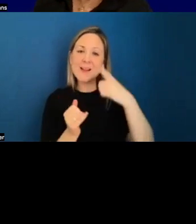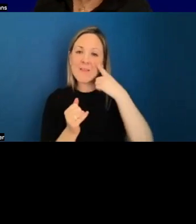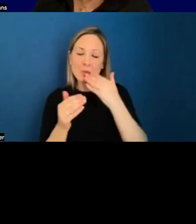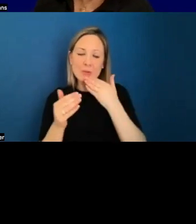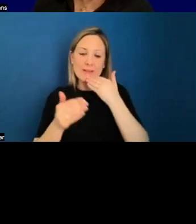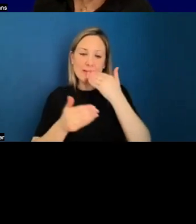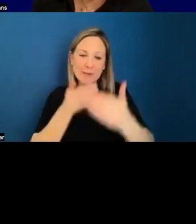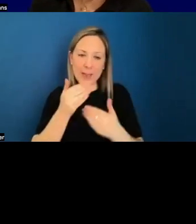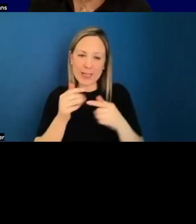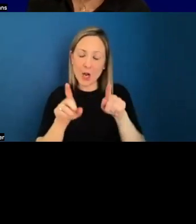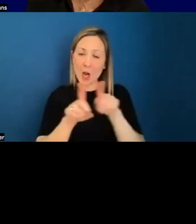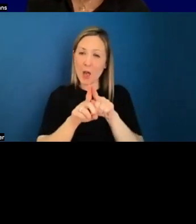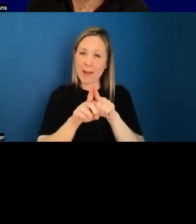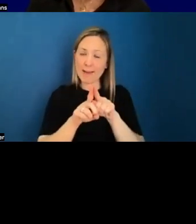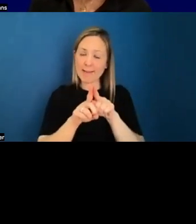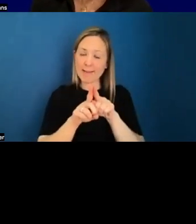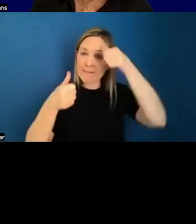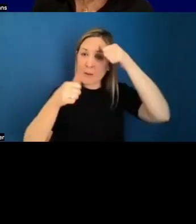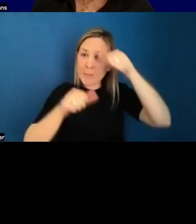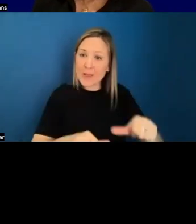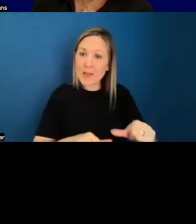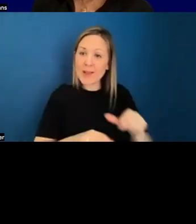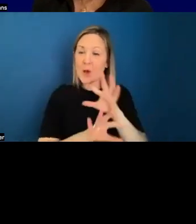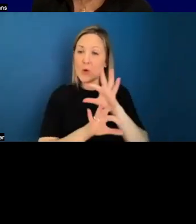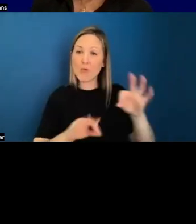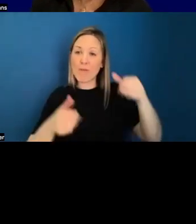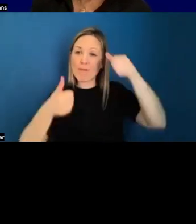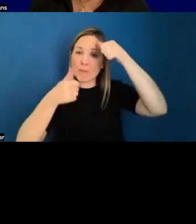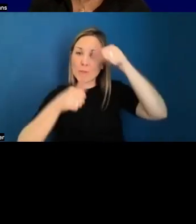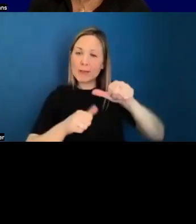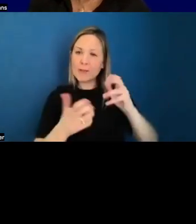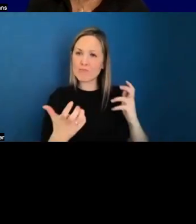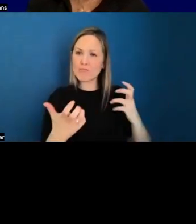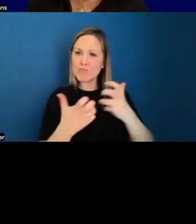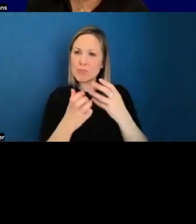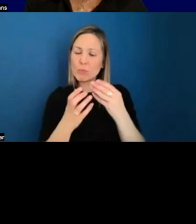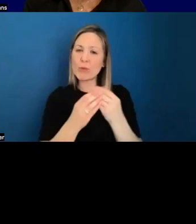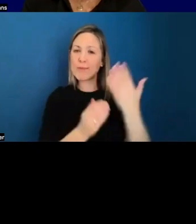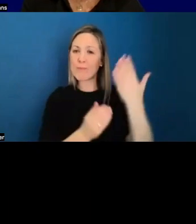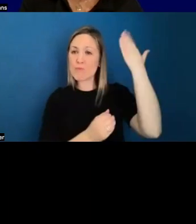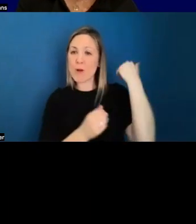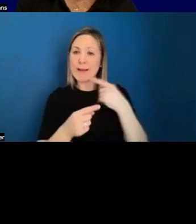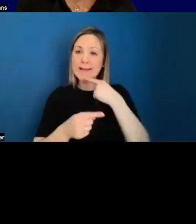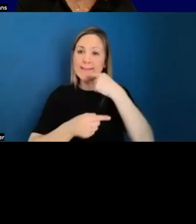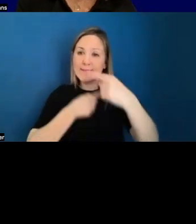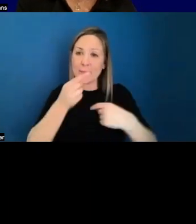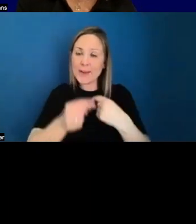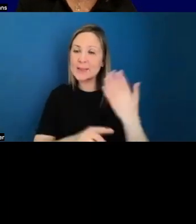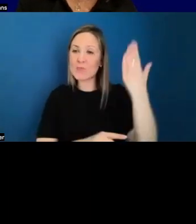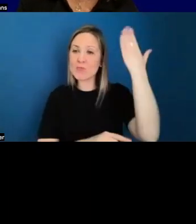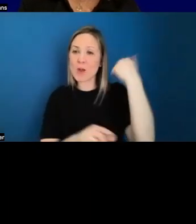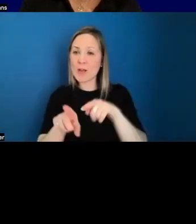is it unfamiliar, does it fit with prior information, prior learning? Information that